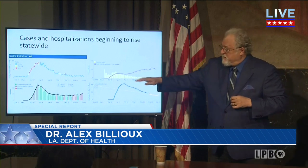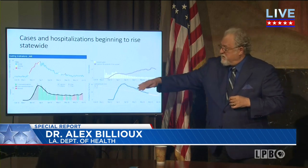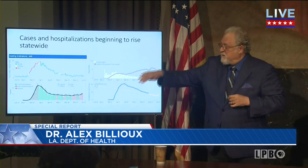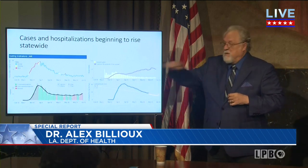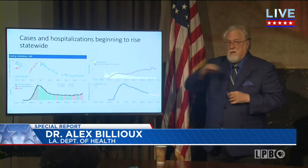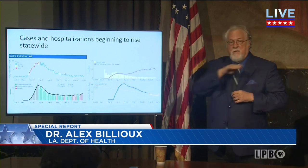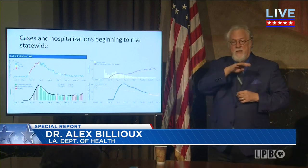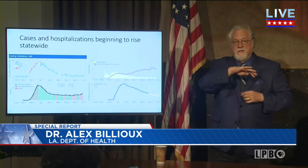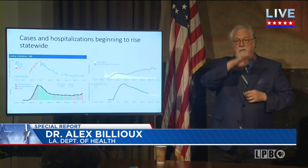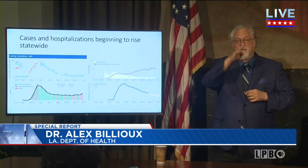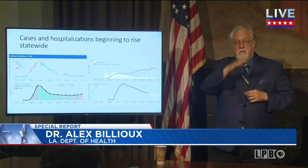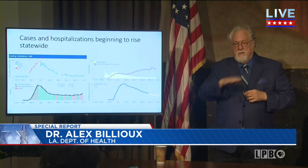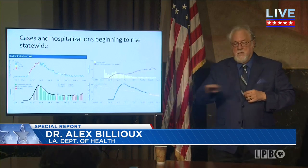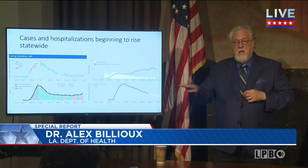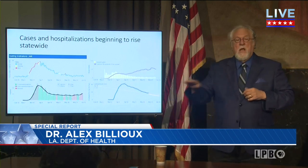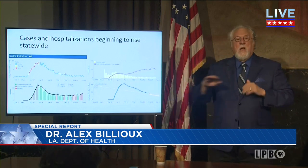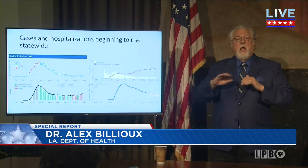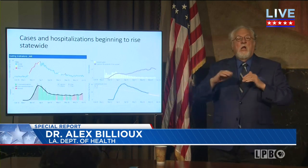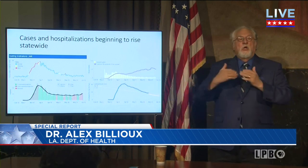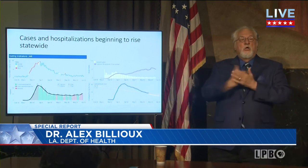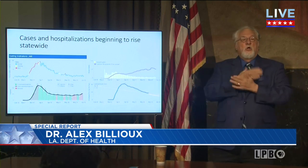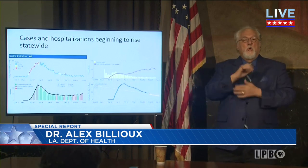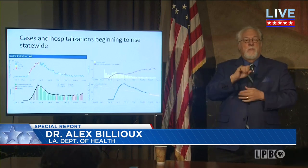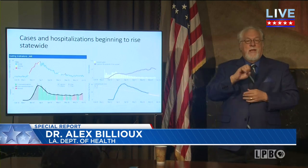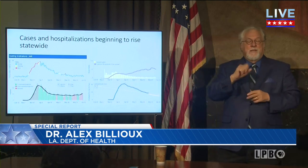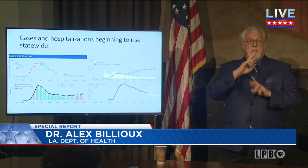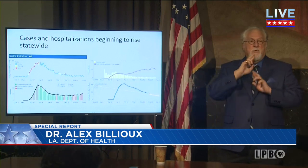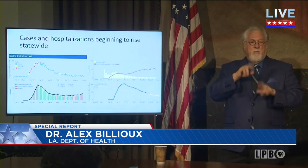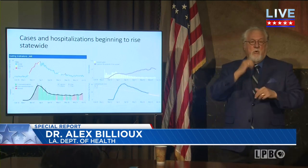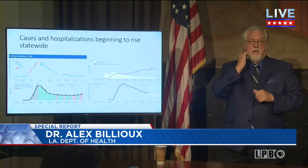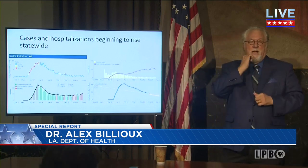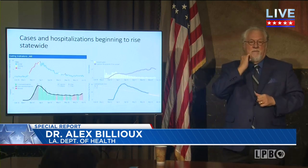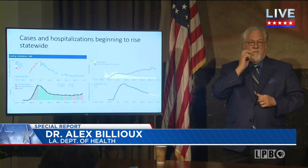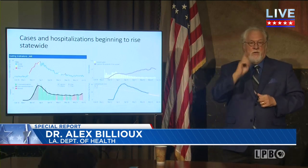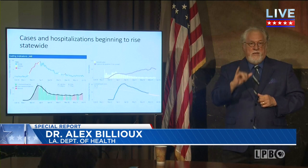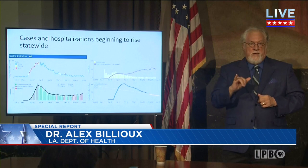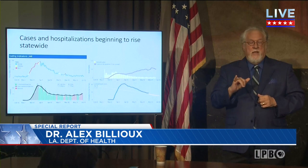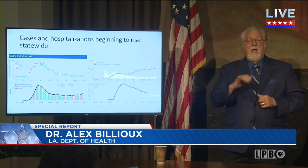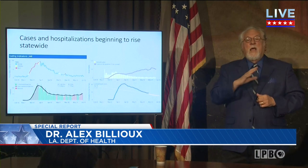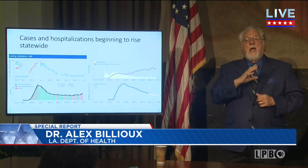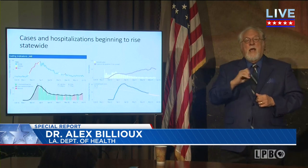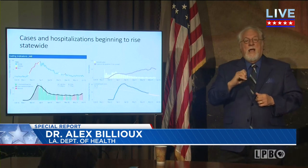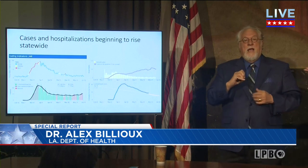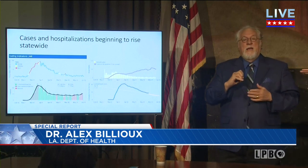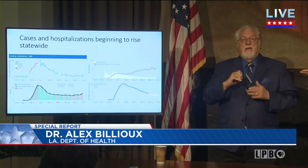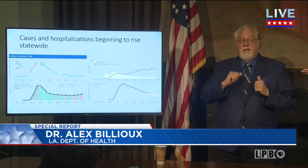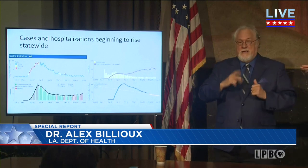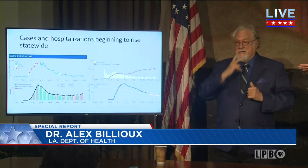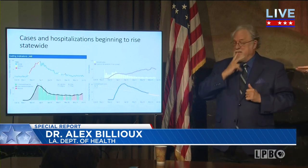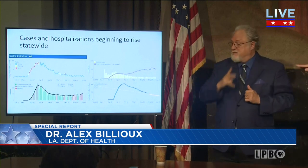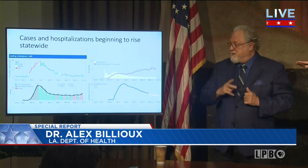FEDERAL. AS PEOPLE ARE TESTED THEY'LL SHOW UP IN THE NEXT GRAPH.